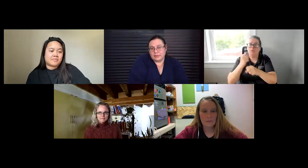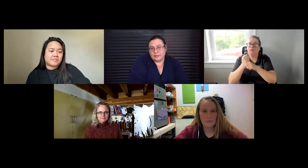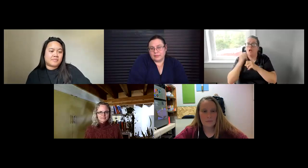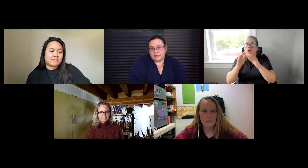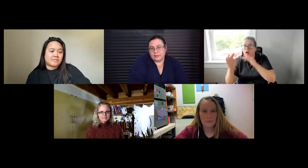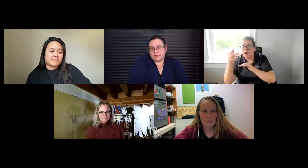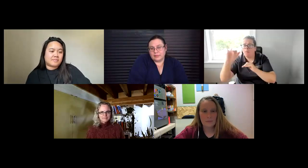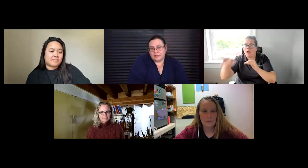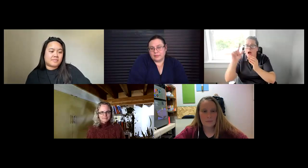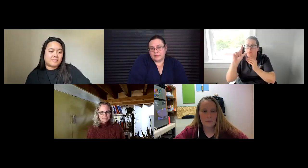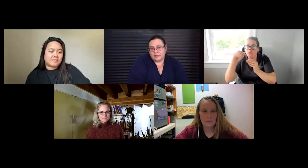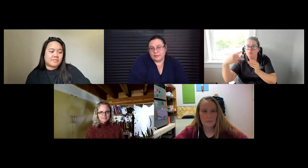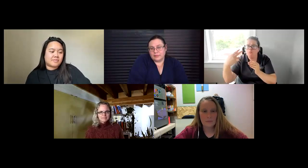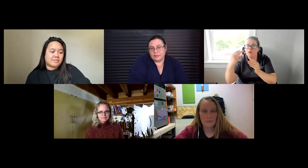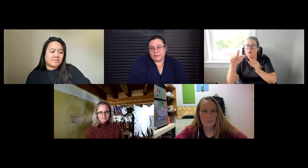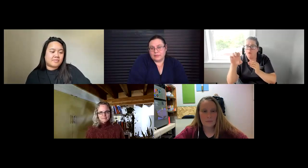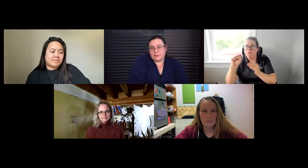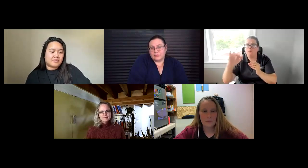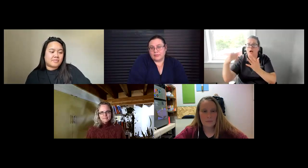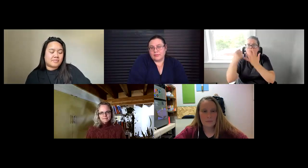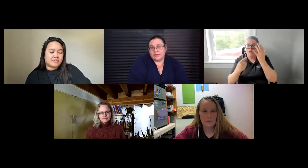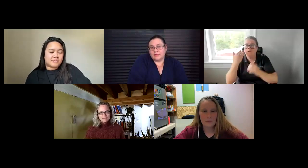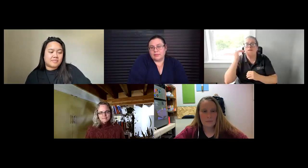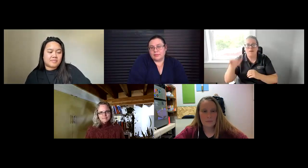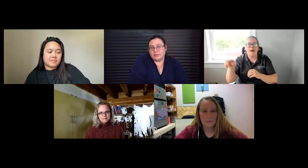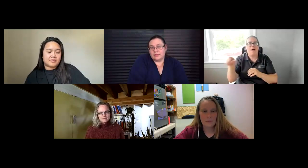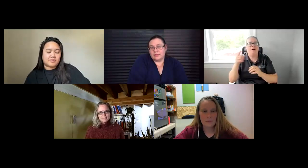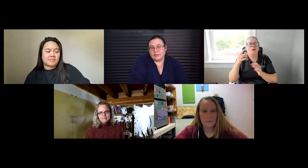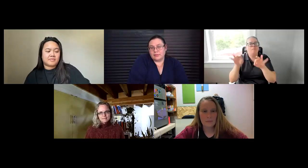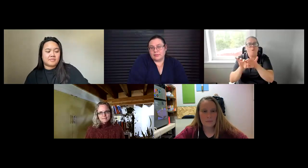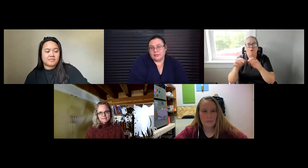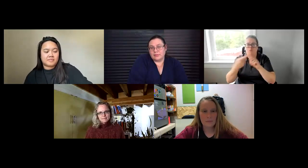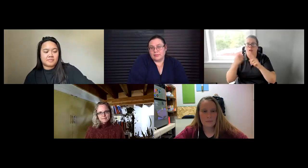it comes to filing our taxes properly and also there are a lot of tax loopholes out